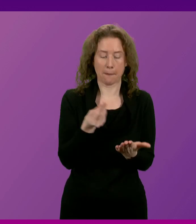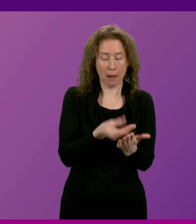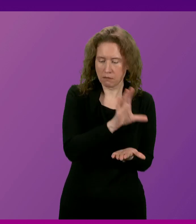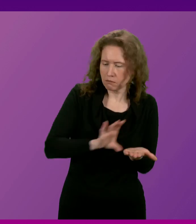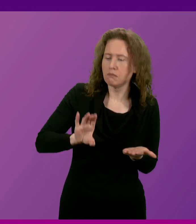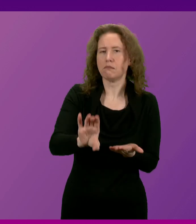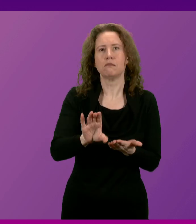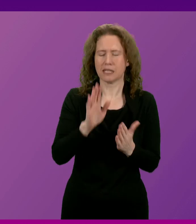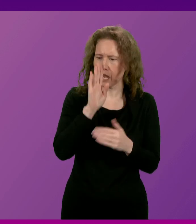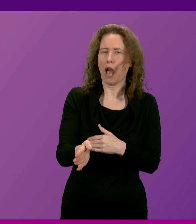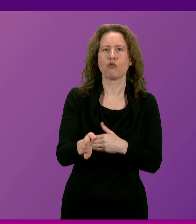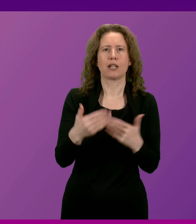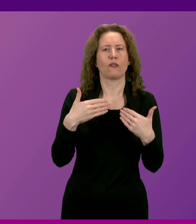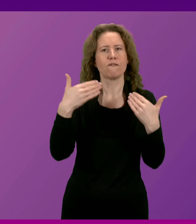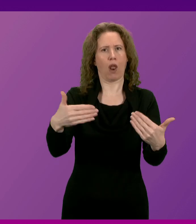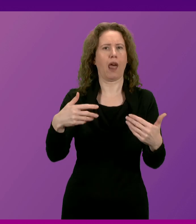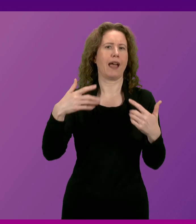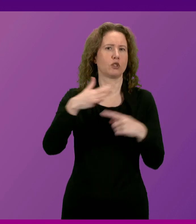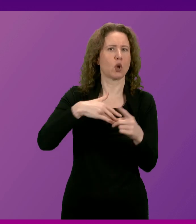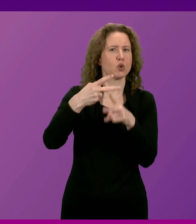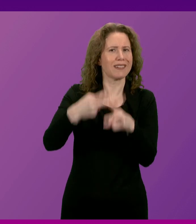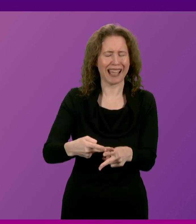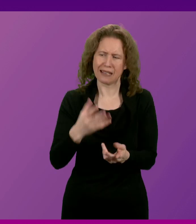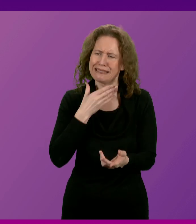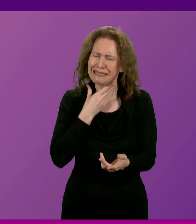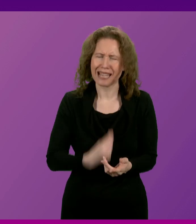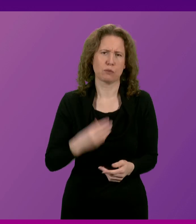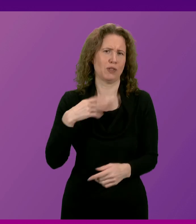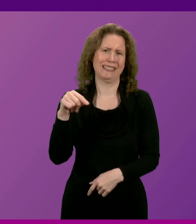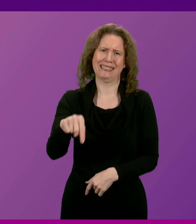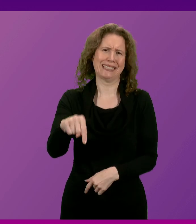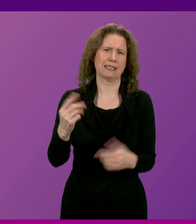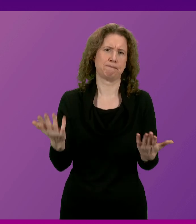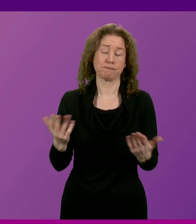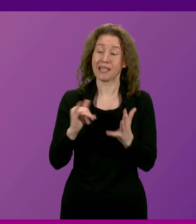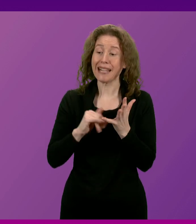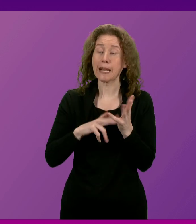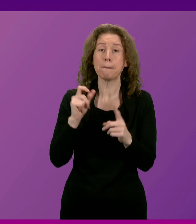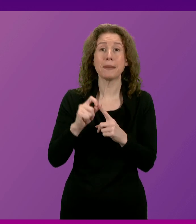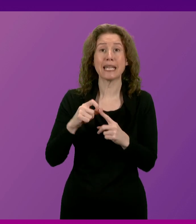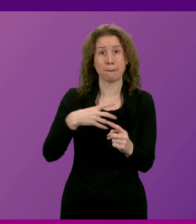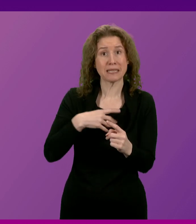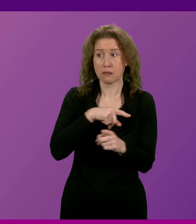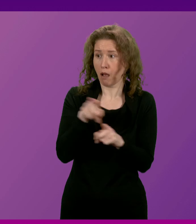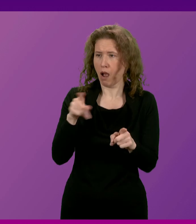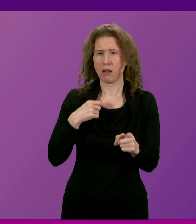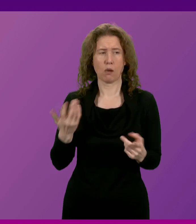directly into front-line social care, where it is desperately needed. SNP ministers have a reckless disregard for